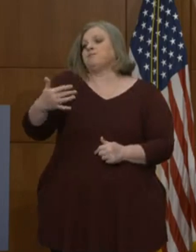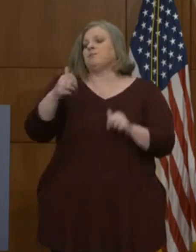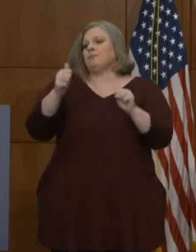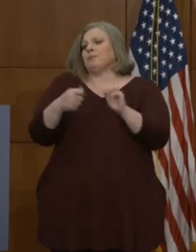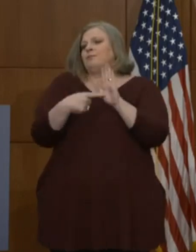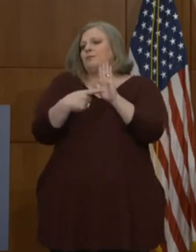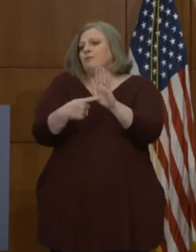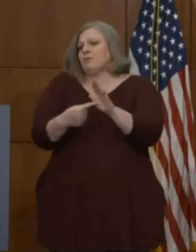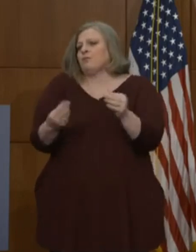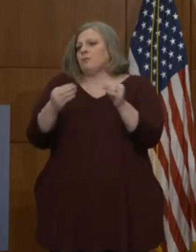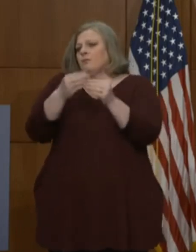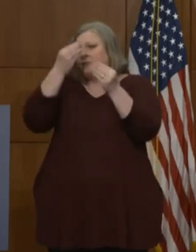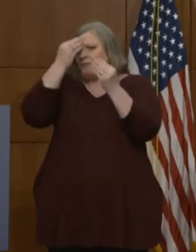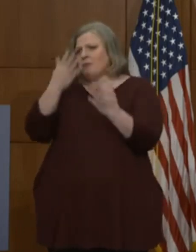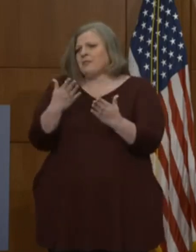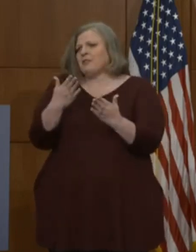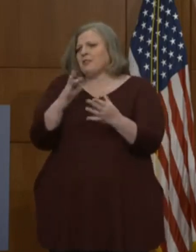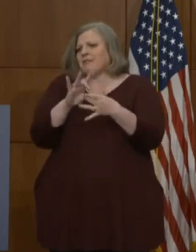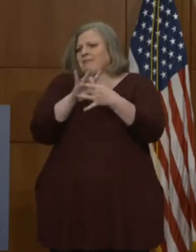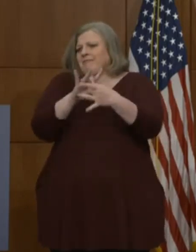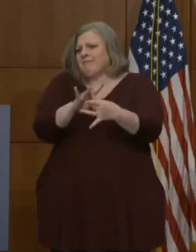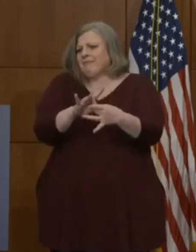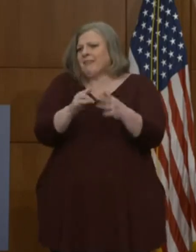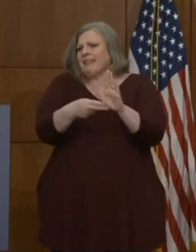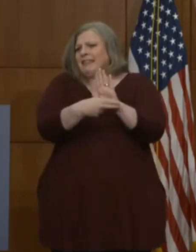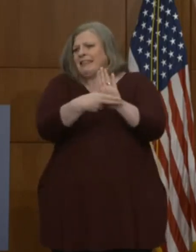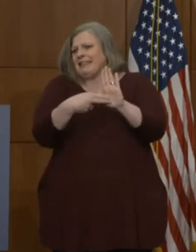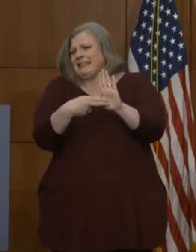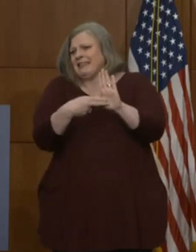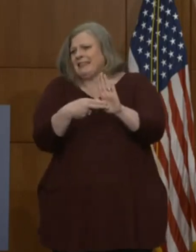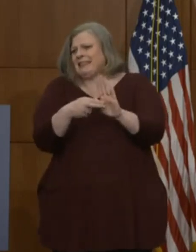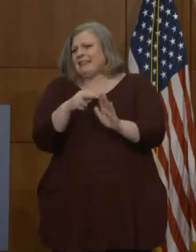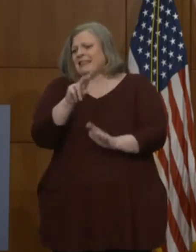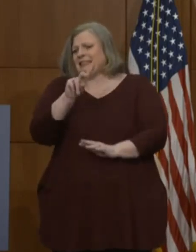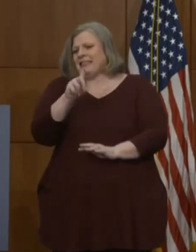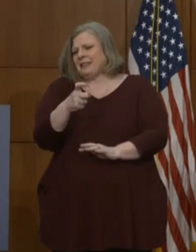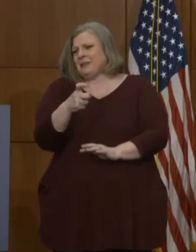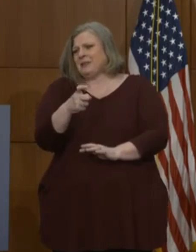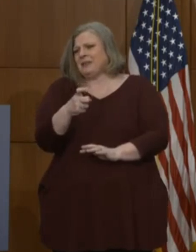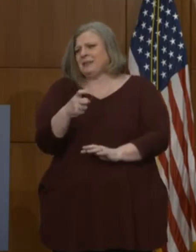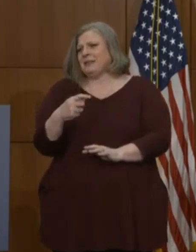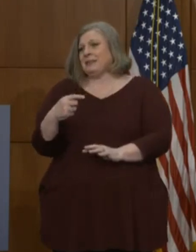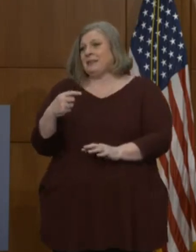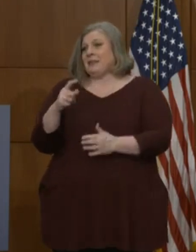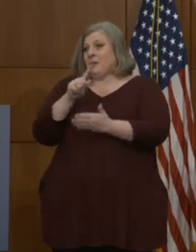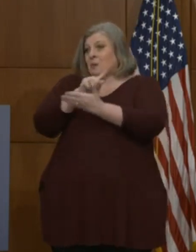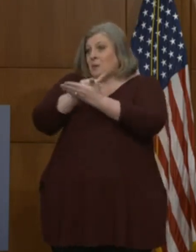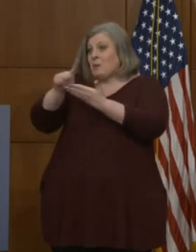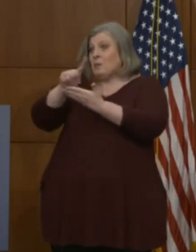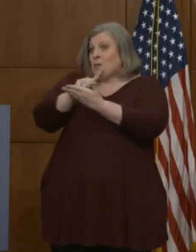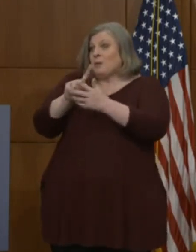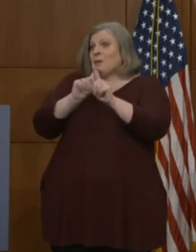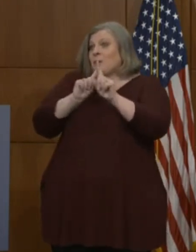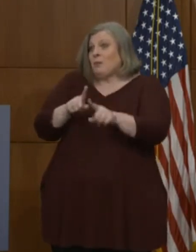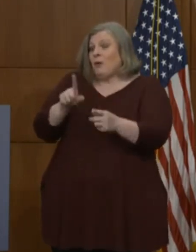SHINS BUT WE CAN ONLY DISPLAY THAT. AT OPEN ALL OVER OUT OF THAT. AT OPEN ALL OVER OUT OF THEM SOME OF THE CLINICAL THEM SOME OF THE CLINICAL DIAGNOSIS THAT REPAIRING HER DIAGNOSIS THAT REPAIRING HER PREVIOUS. AND OUR WEEKLY. OUT PREVIOUS. AND OUR WEEKLY. OUT THAT ARE EVERY MONDAY ARE